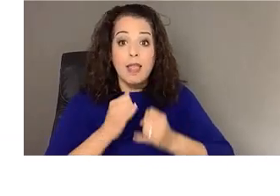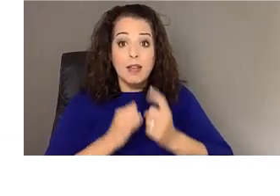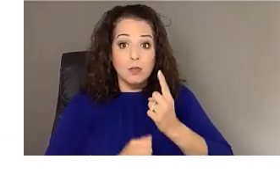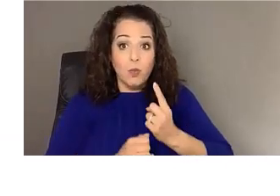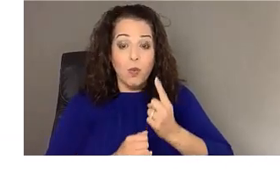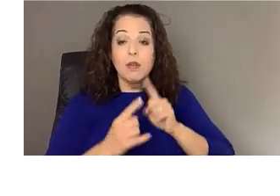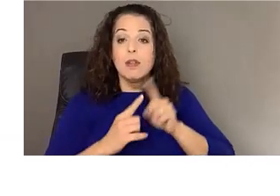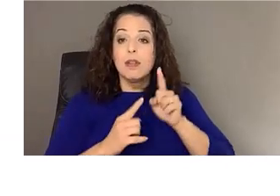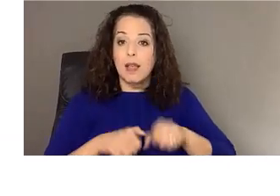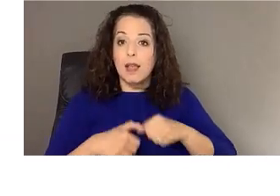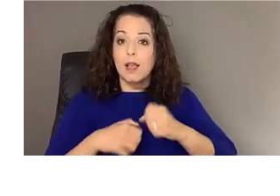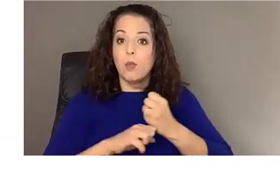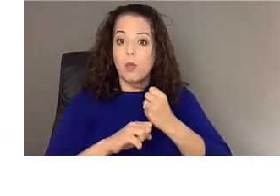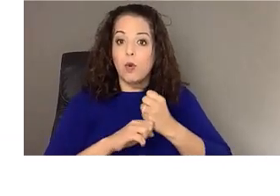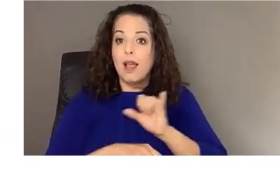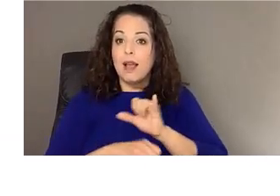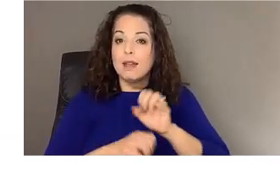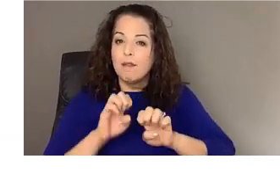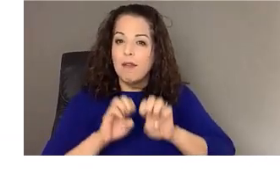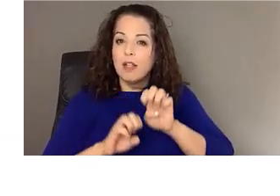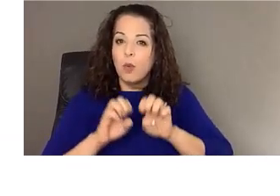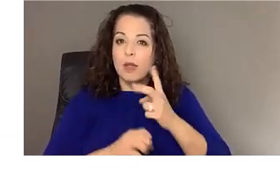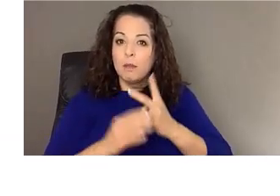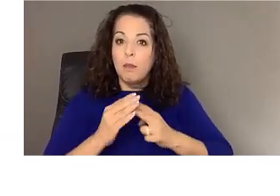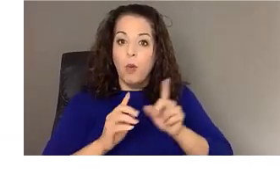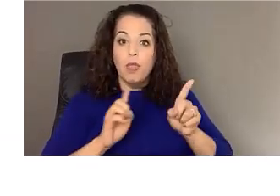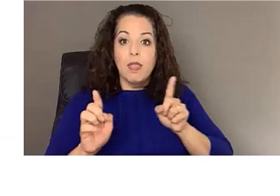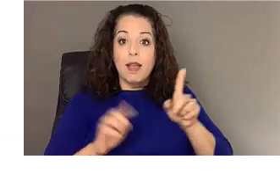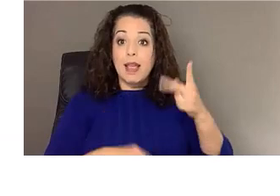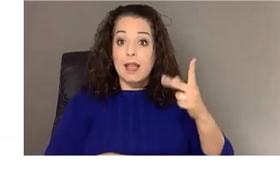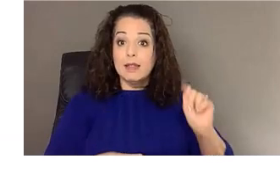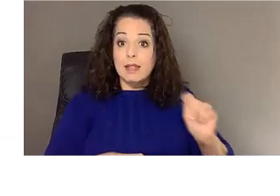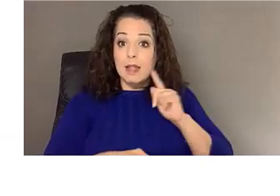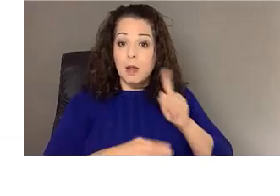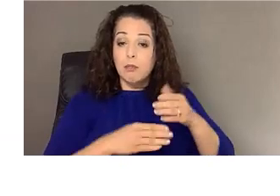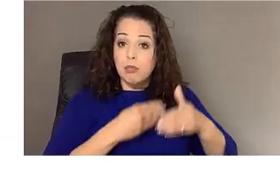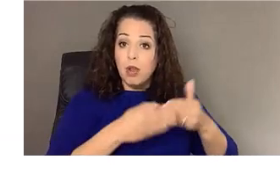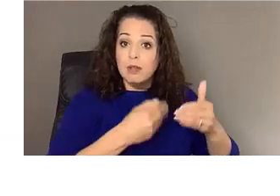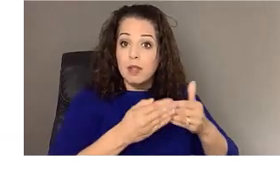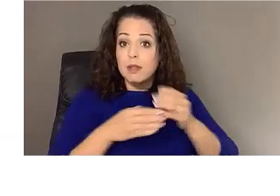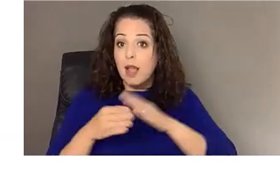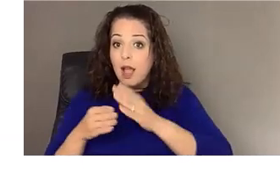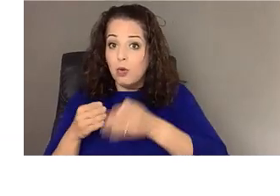So they can evaluate the KT process and outcomes and also, evaluate their own performance.